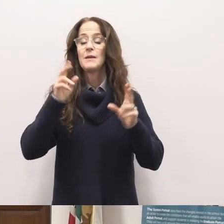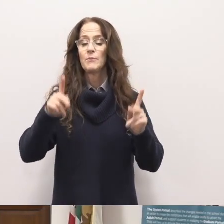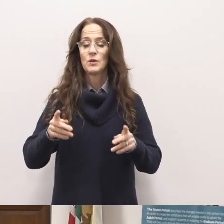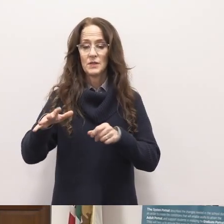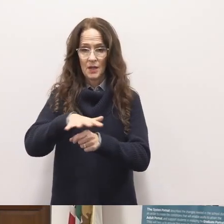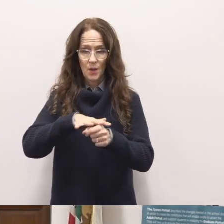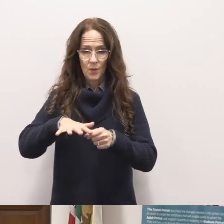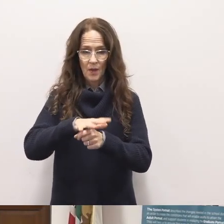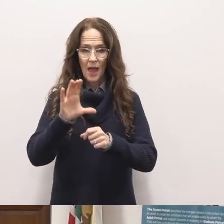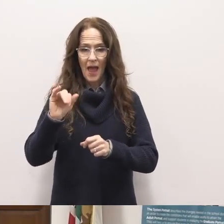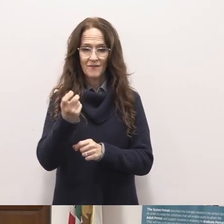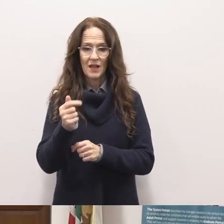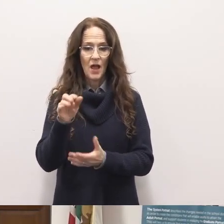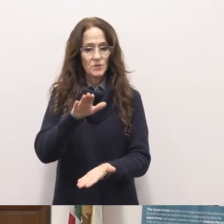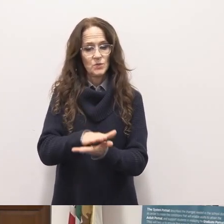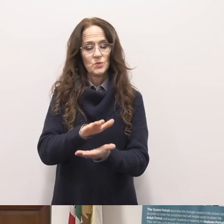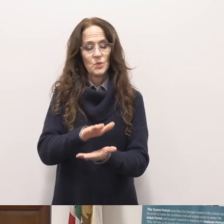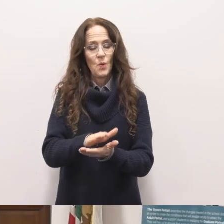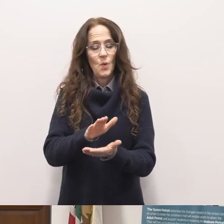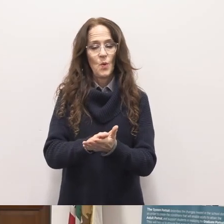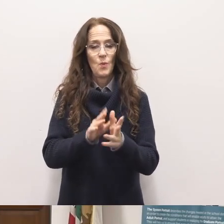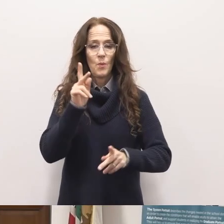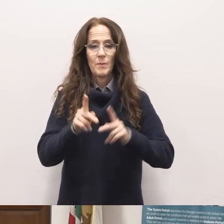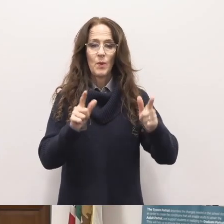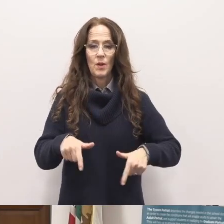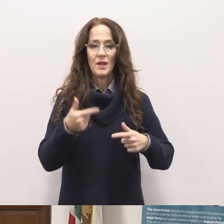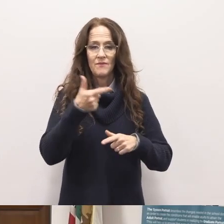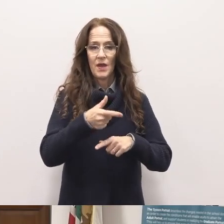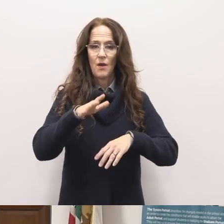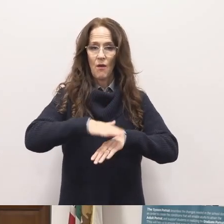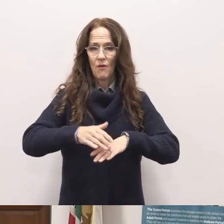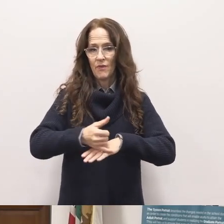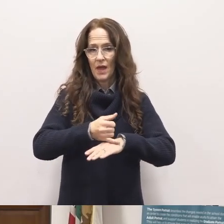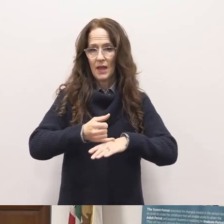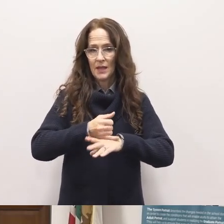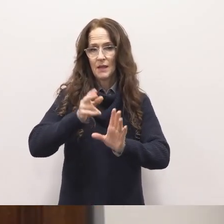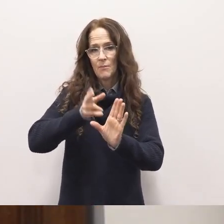at the Avalon School where residents on Catalina Island can participate in our meeting